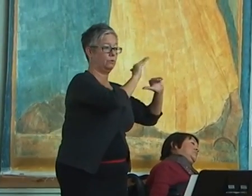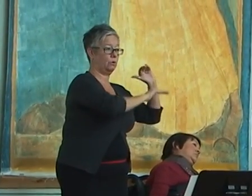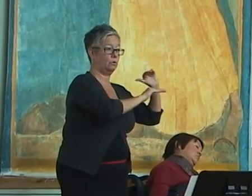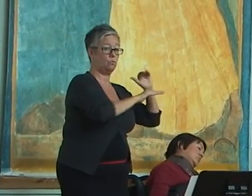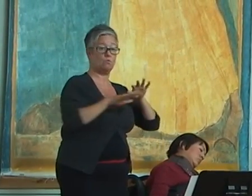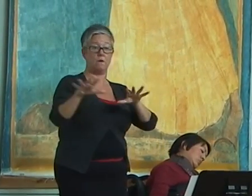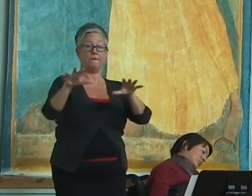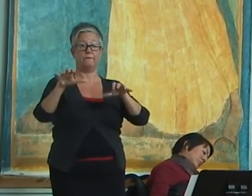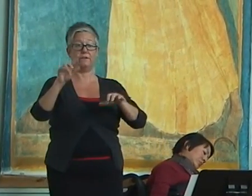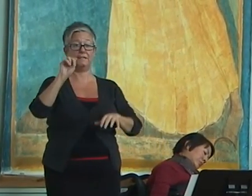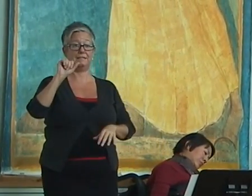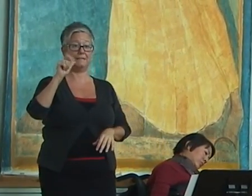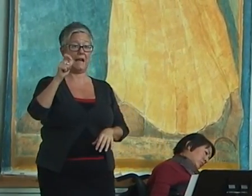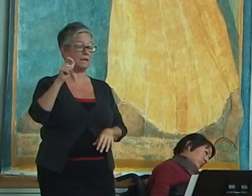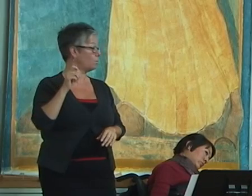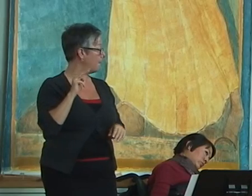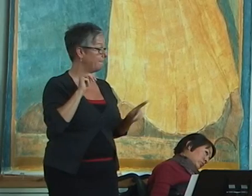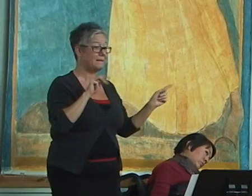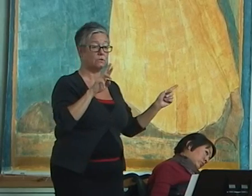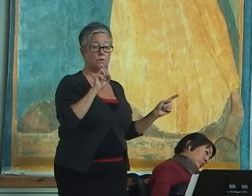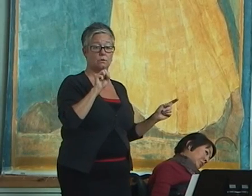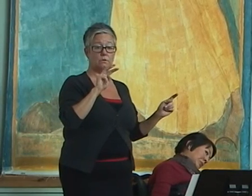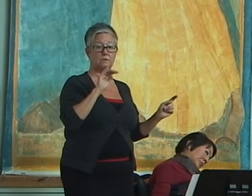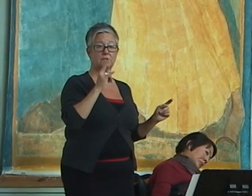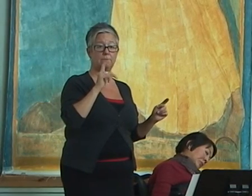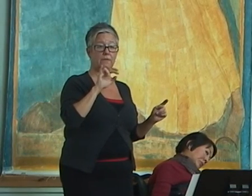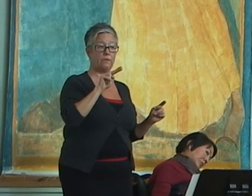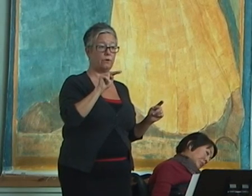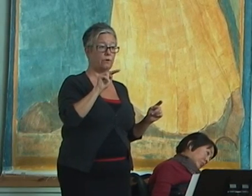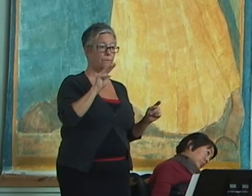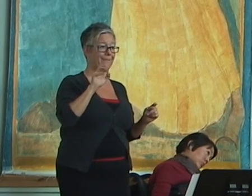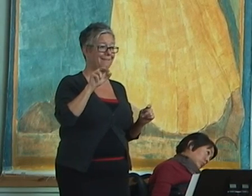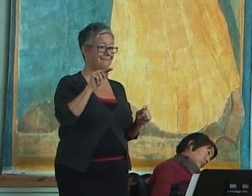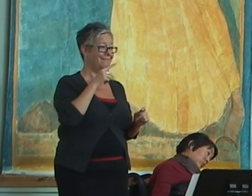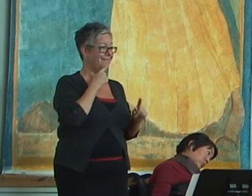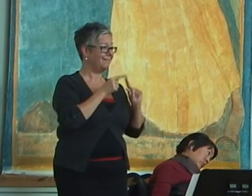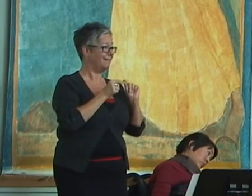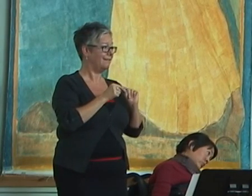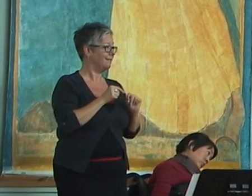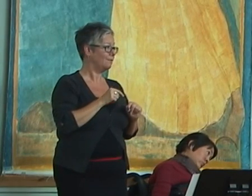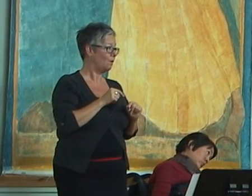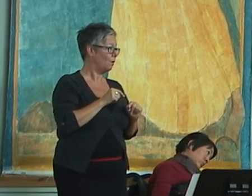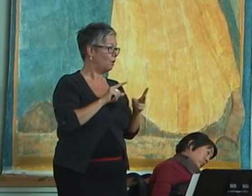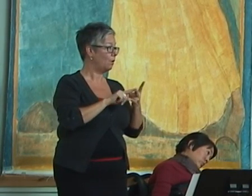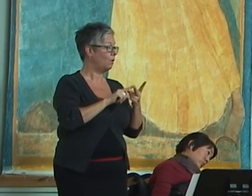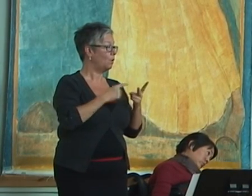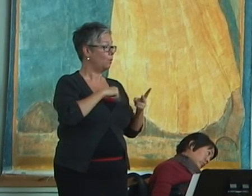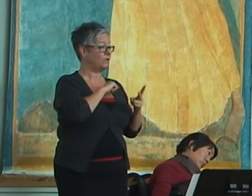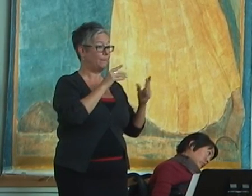as Mr. Smithermn suggests. I don't believe we should be selling you know, Toronto Hydro, as Mr. Rossi suggests.